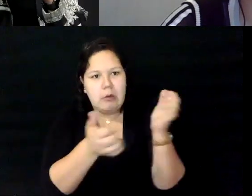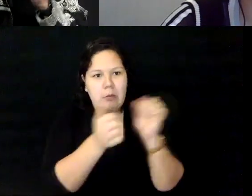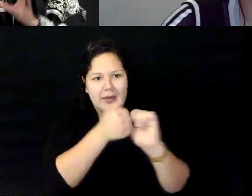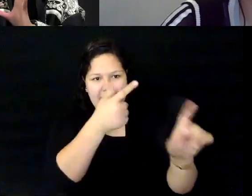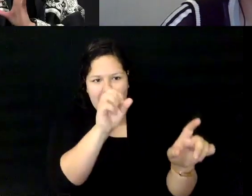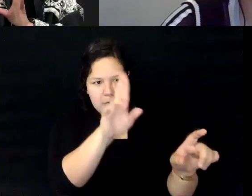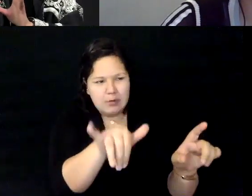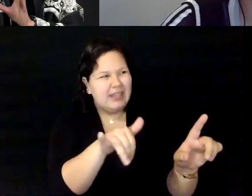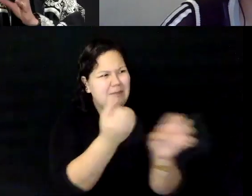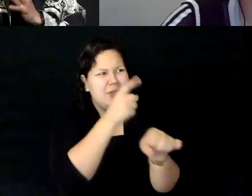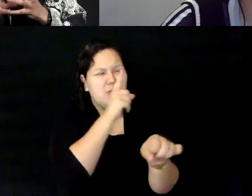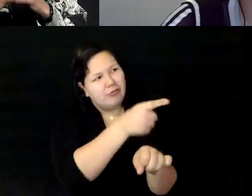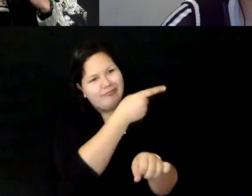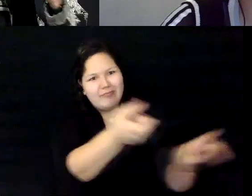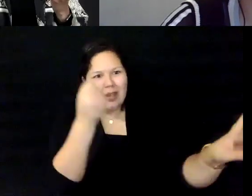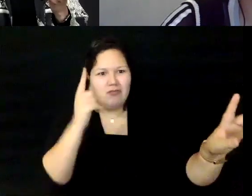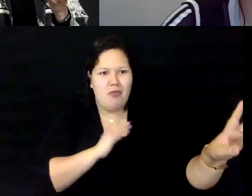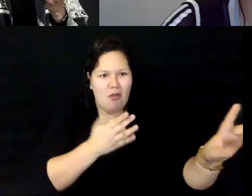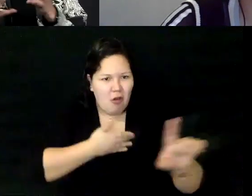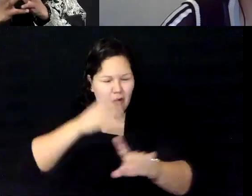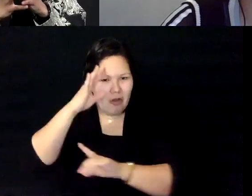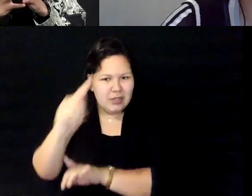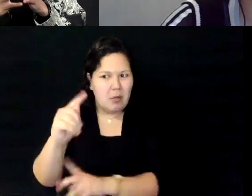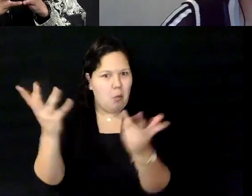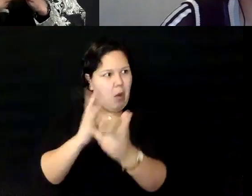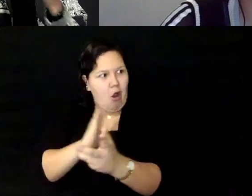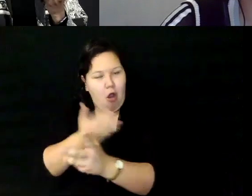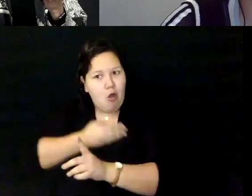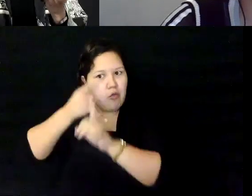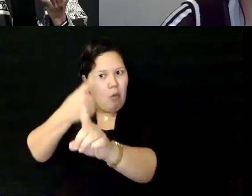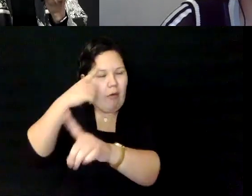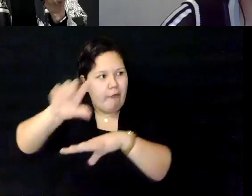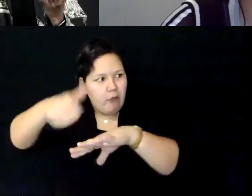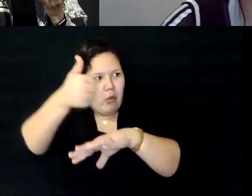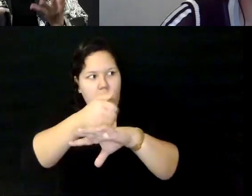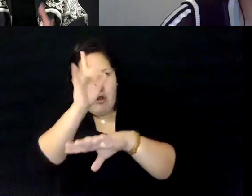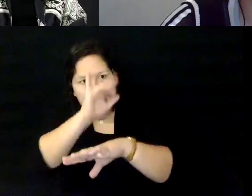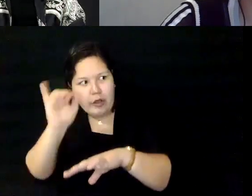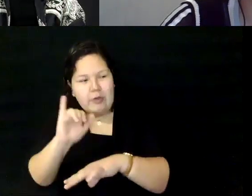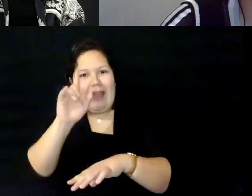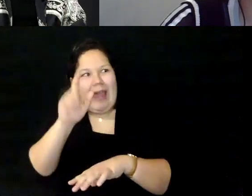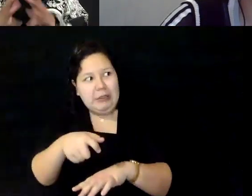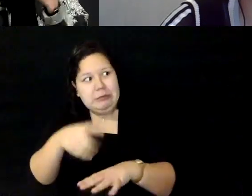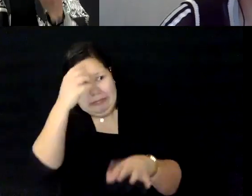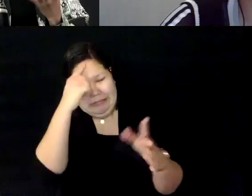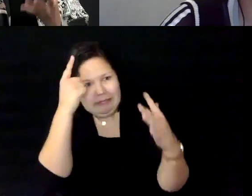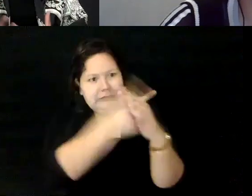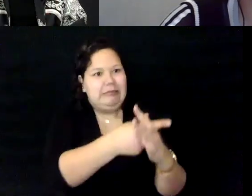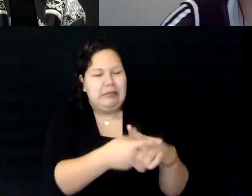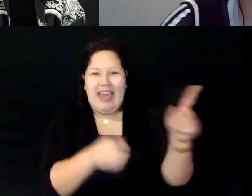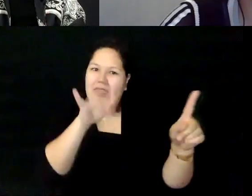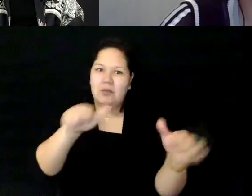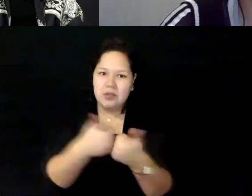gallery space on like, what the exhibition would actually look like. Which was a challenge for us.